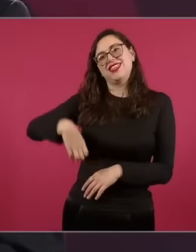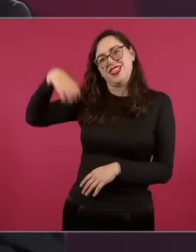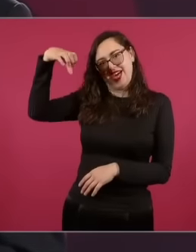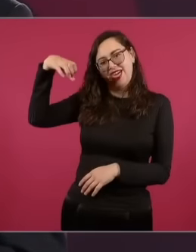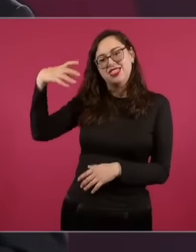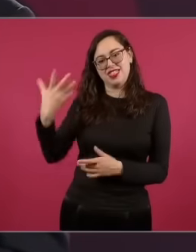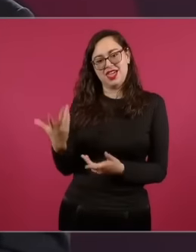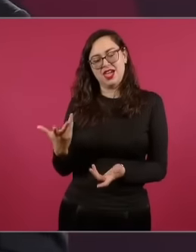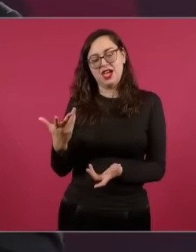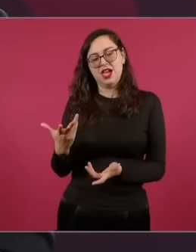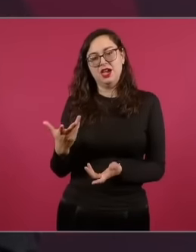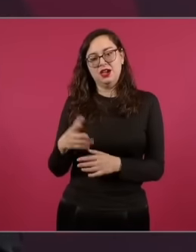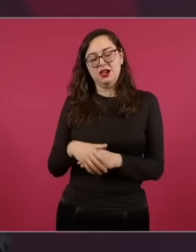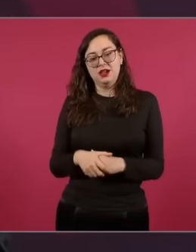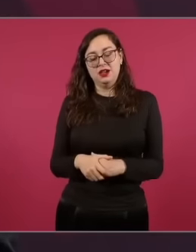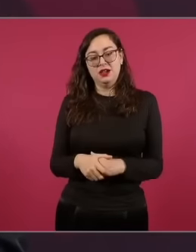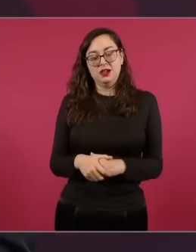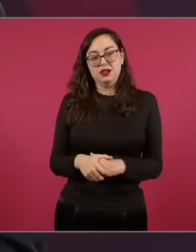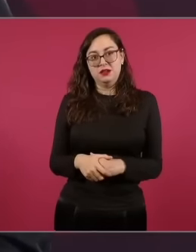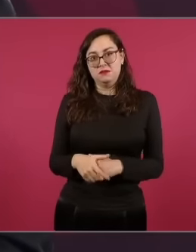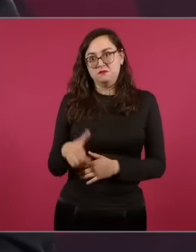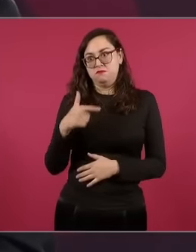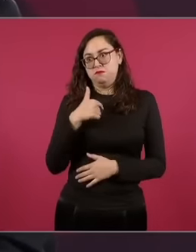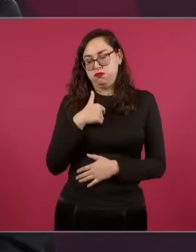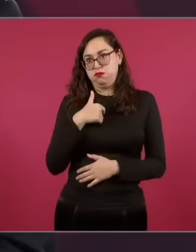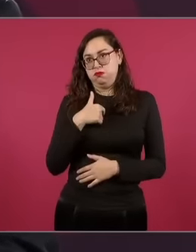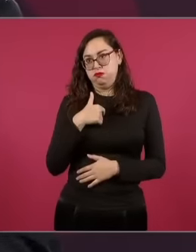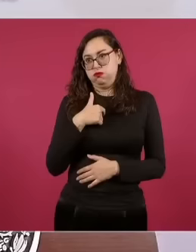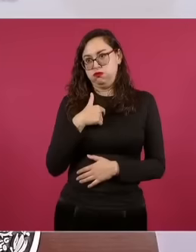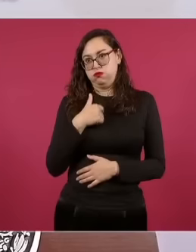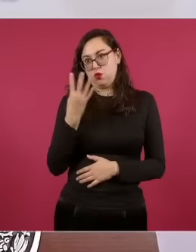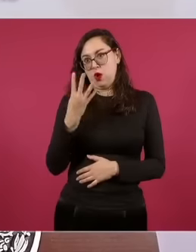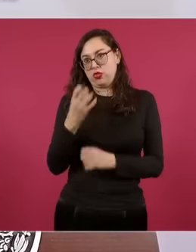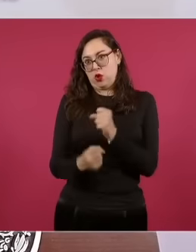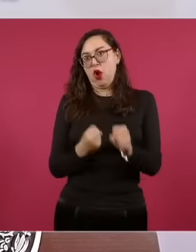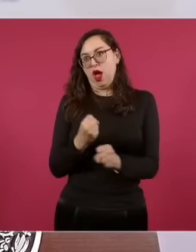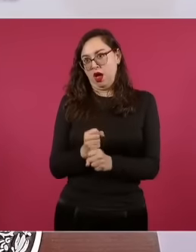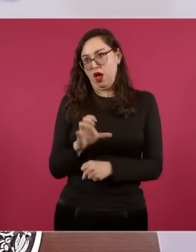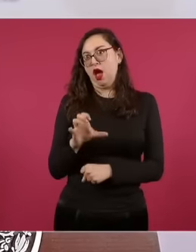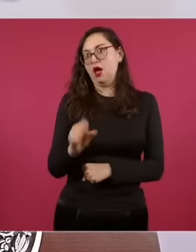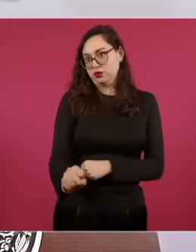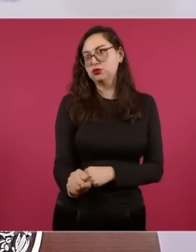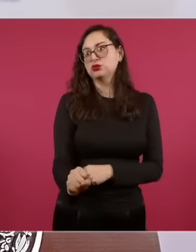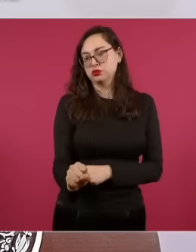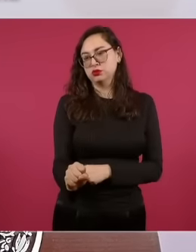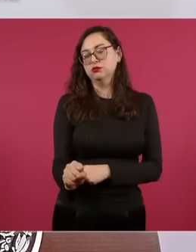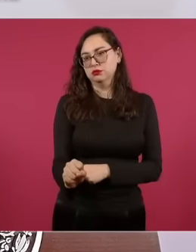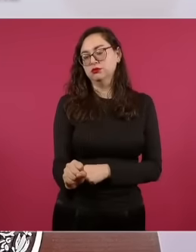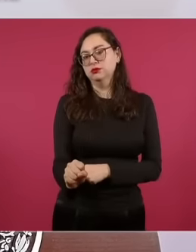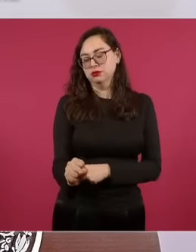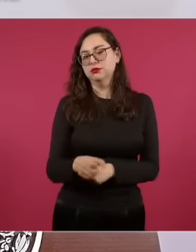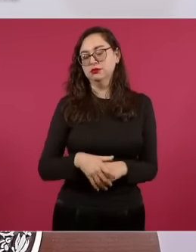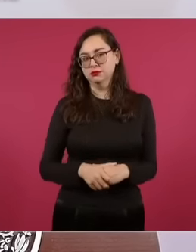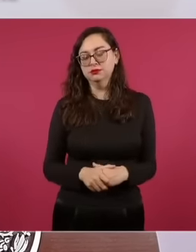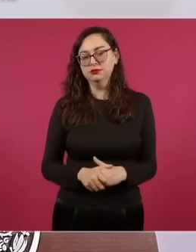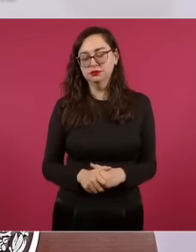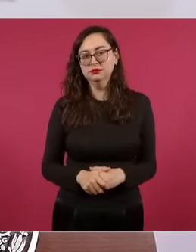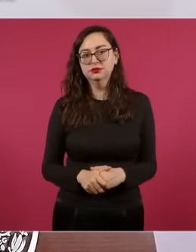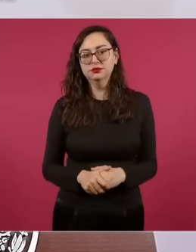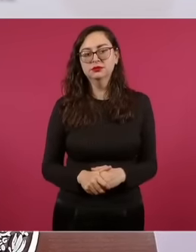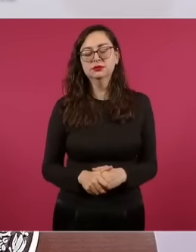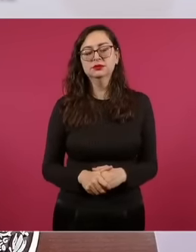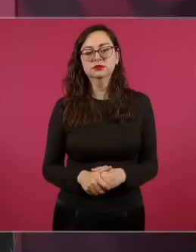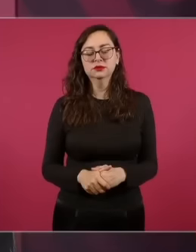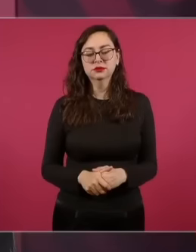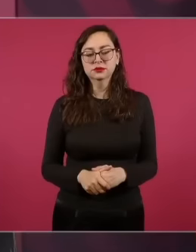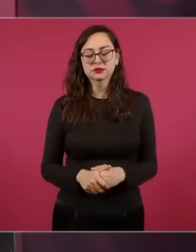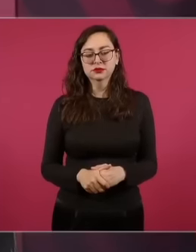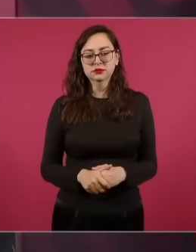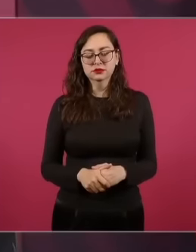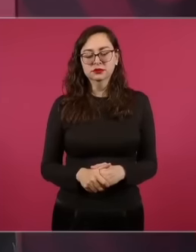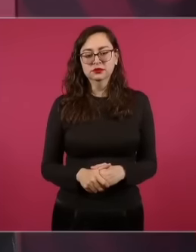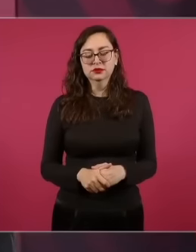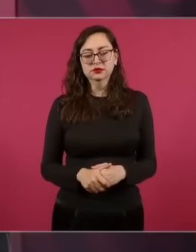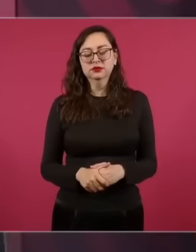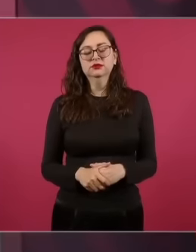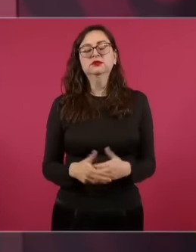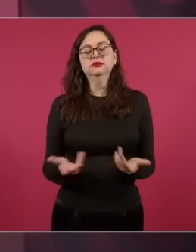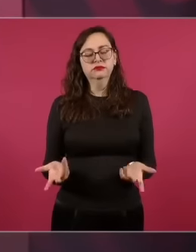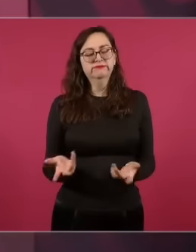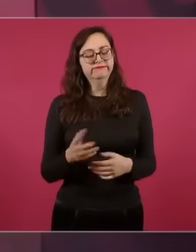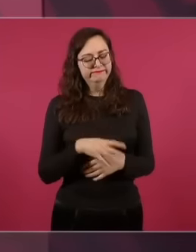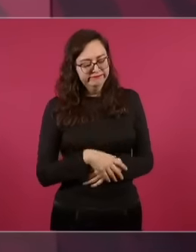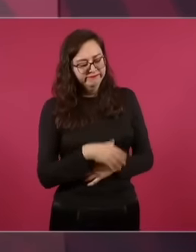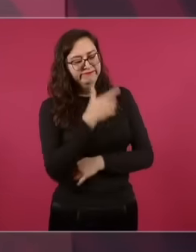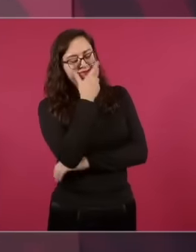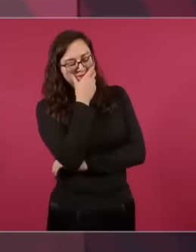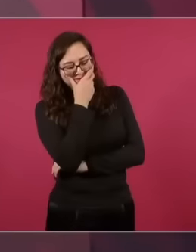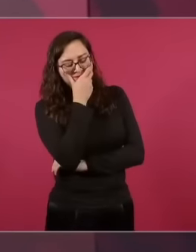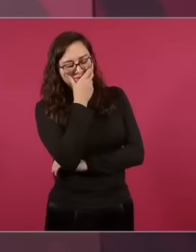the presidency, I think I was about three or four years older than him and he said Yes, nothing more than that